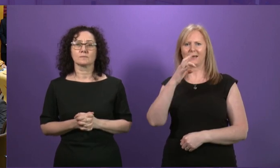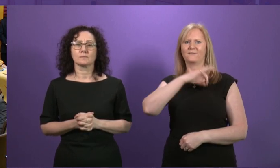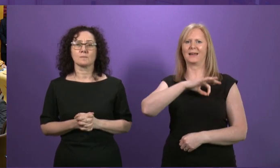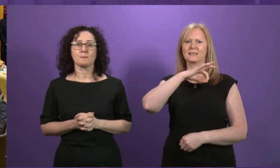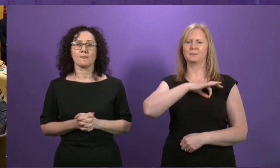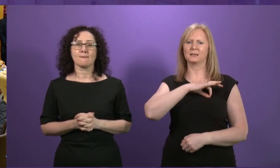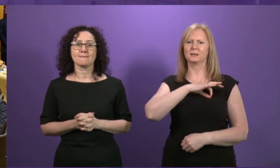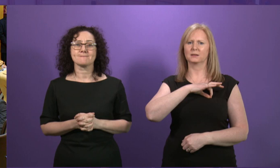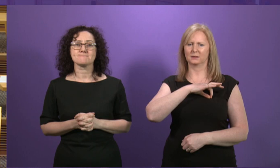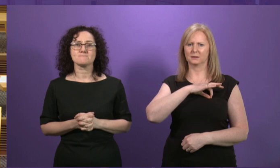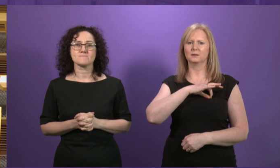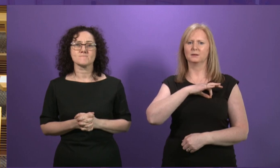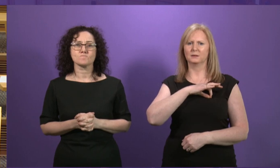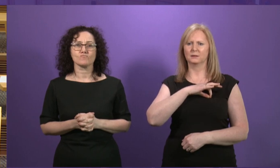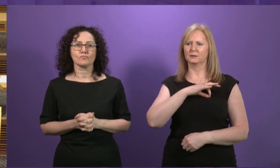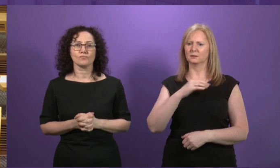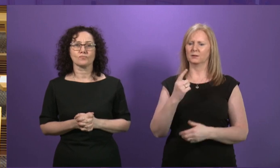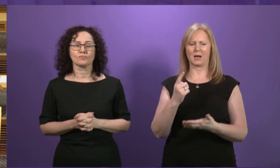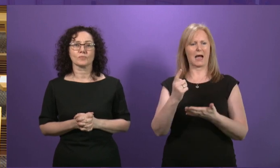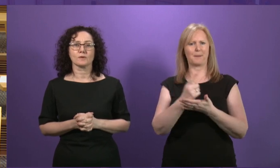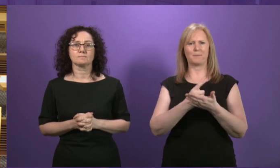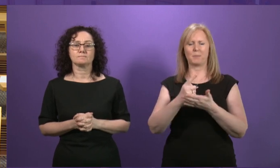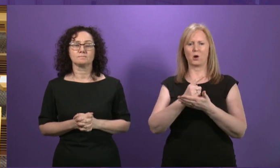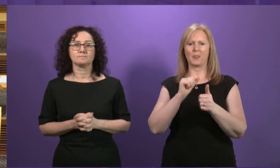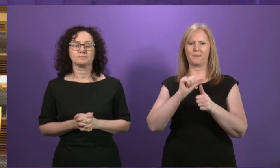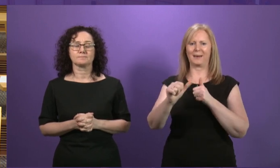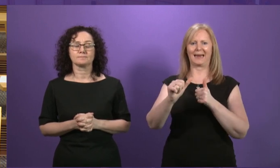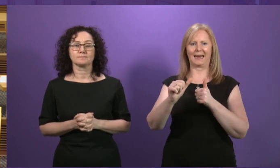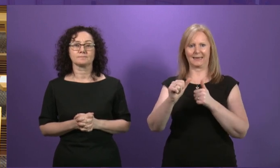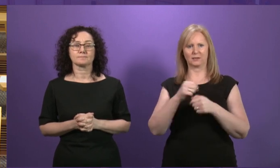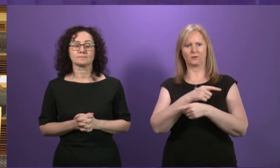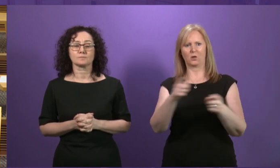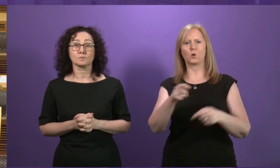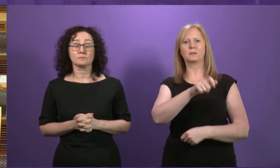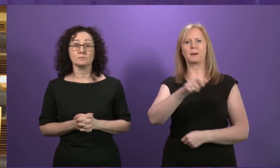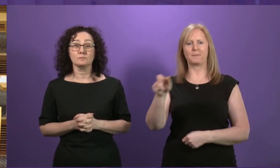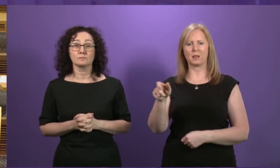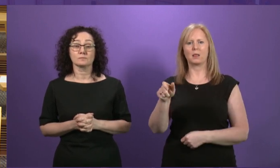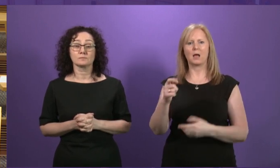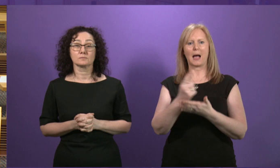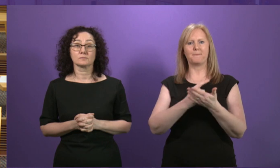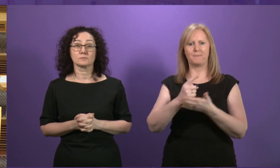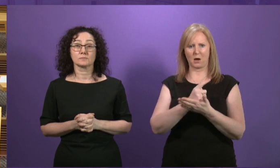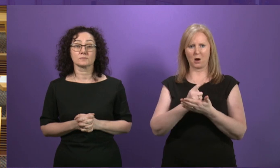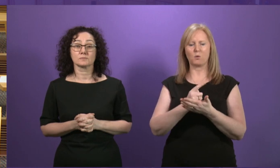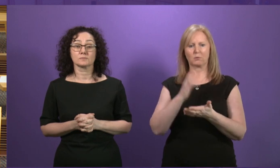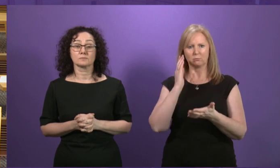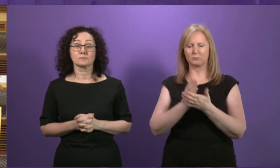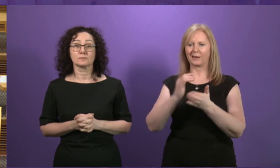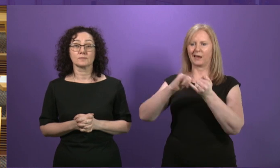That is not about the best interests of the people of Scotland, is it? It is only about the best interests of the SNP.